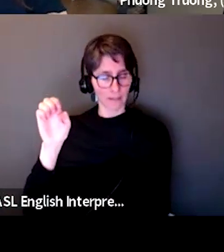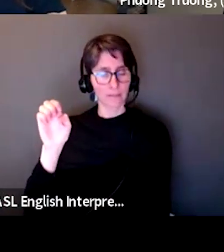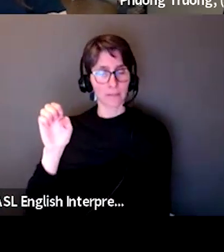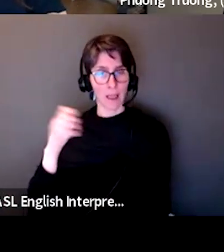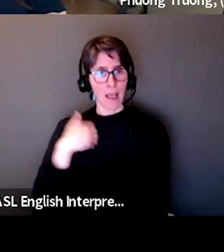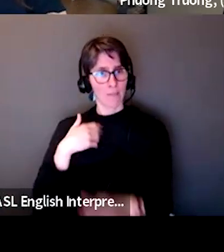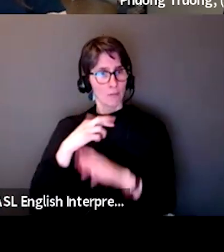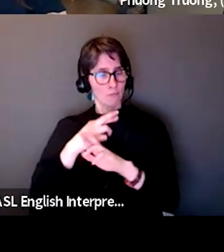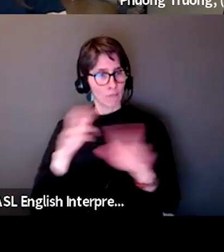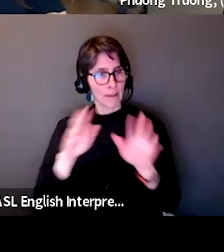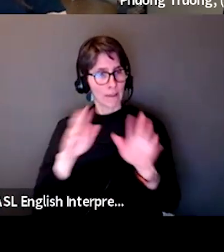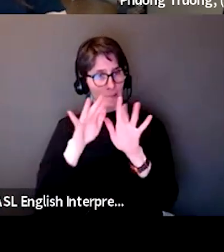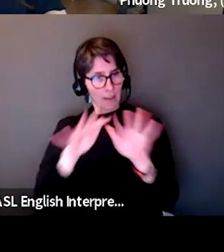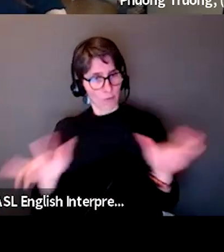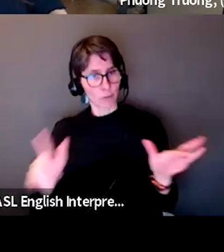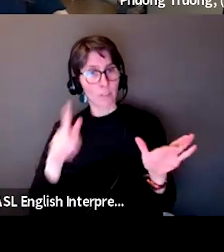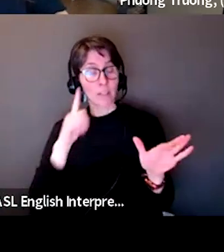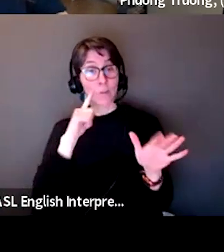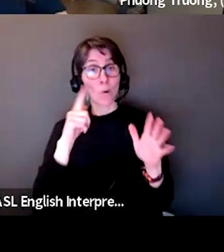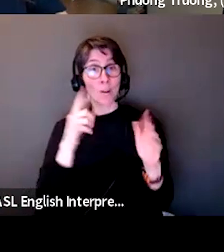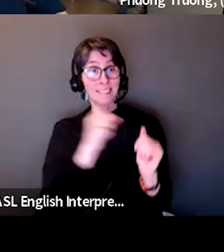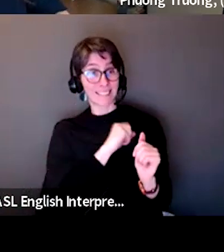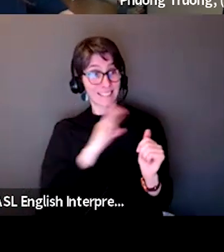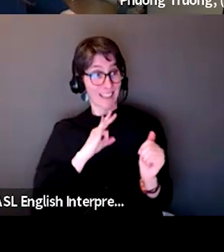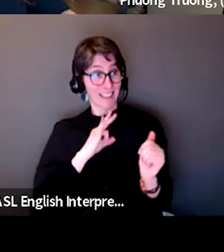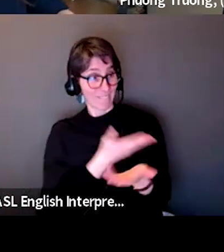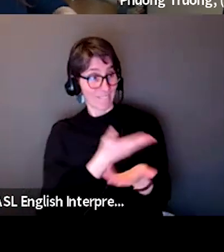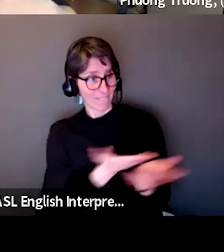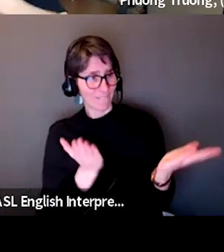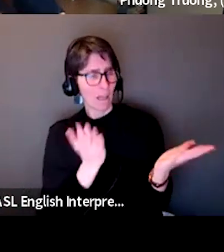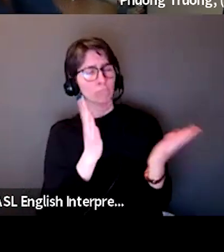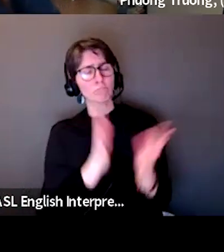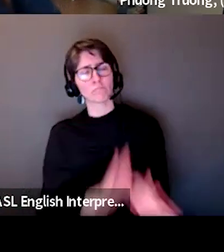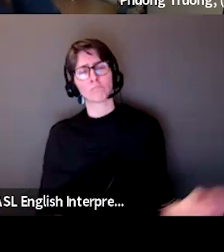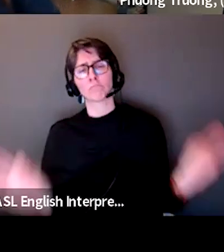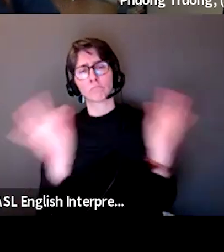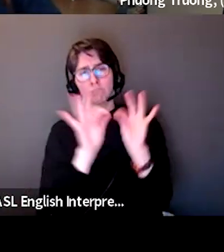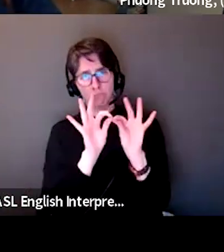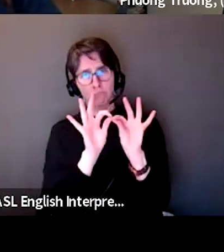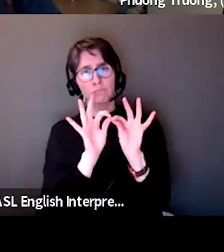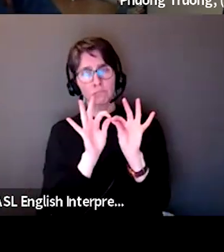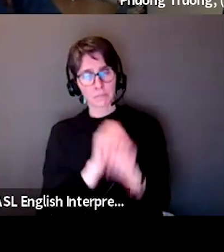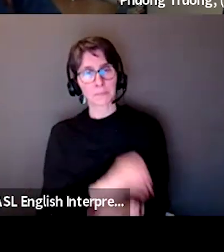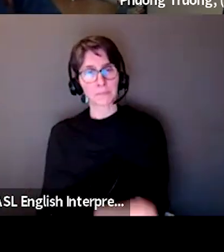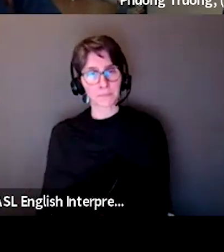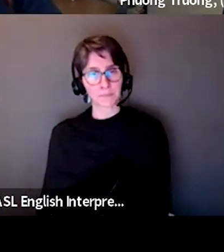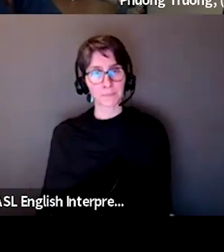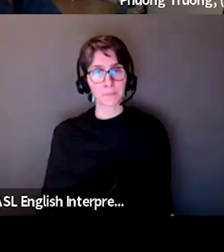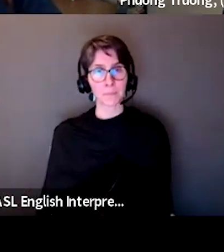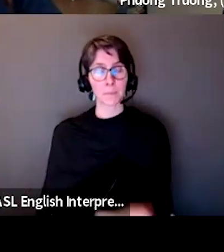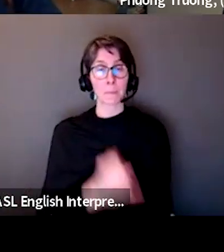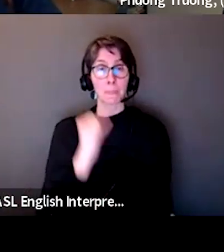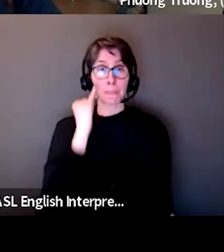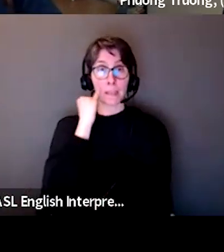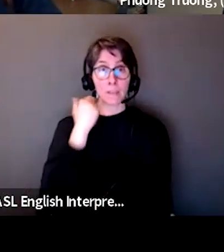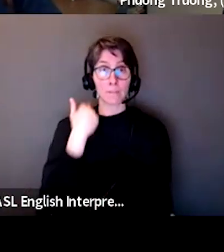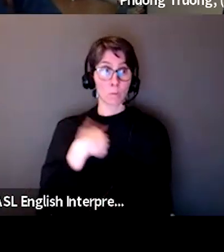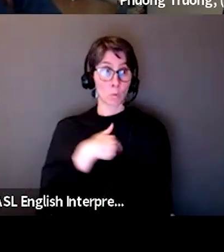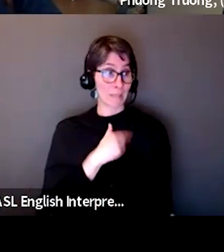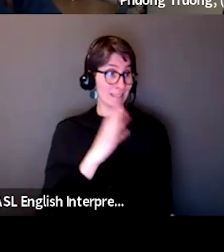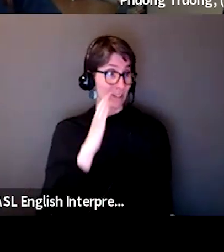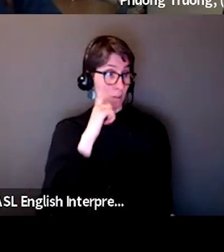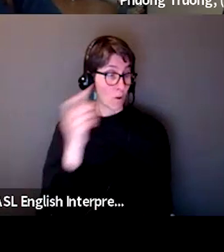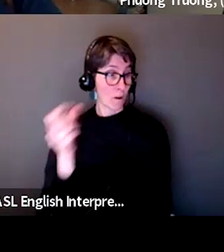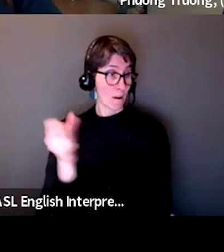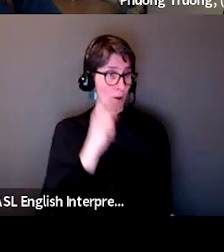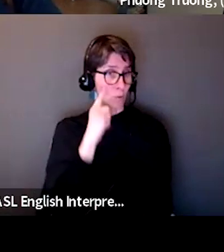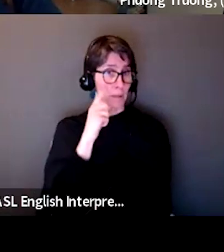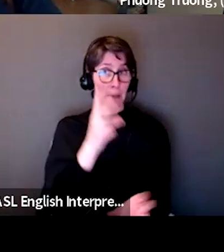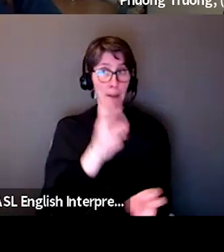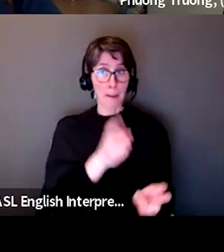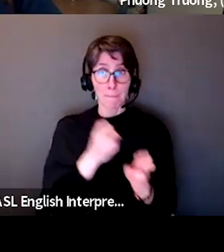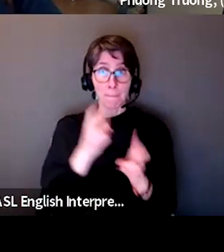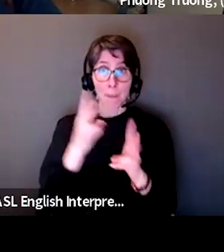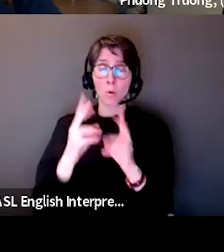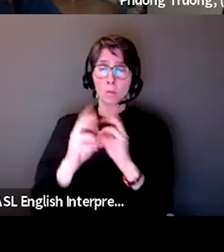reflected in our staff. And to that end, when we post for a job, we try to do it widely as possible